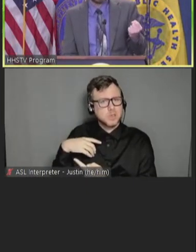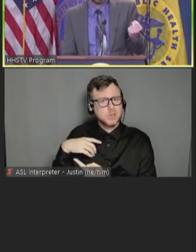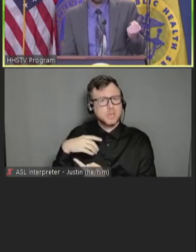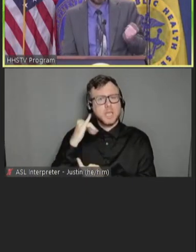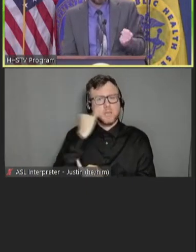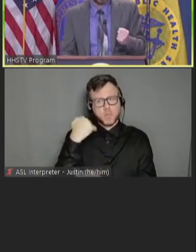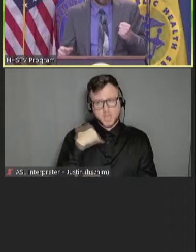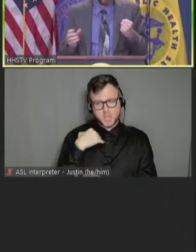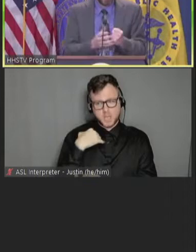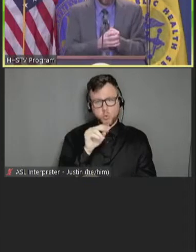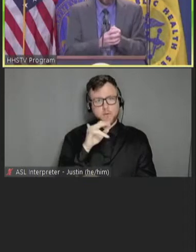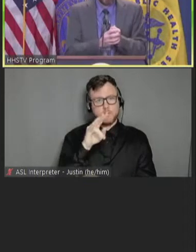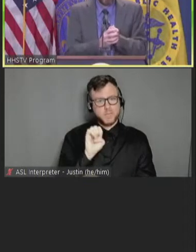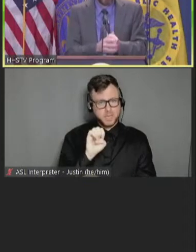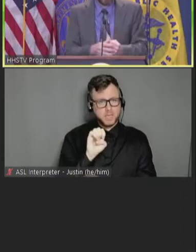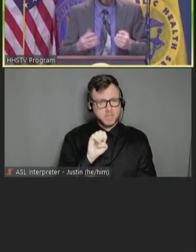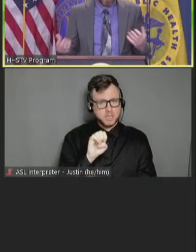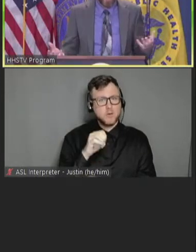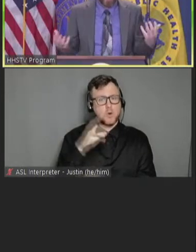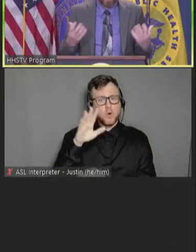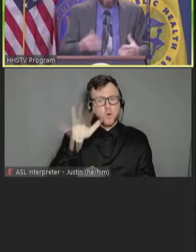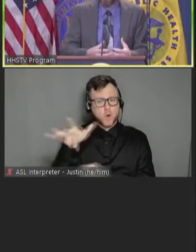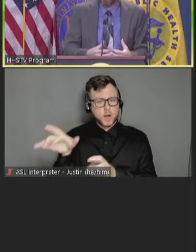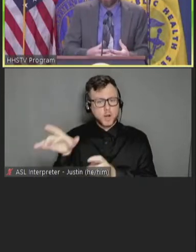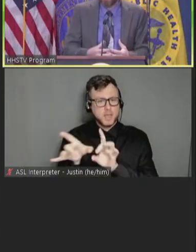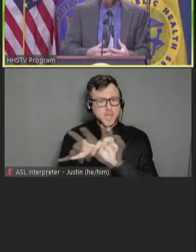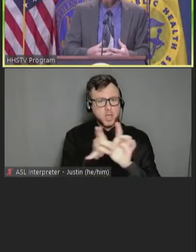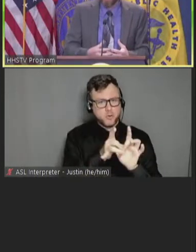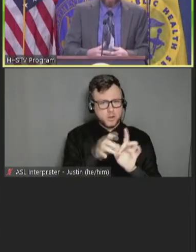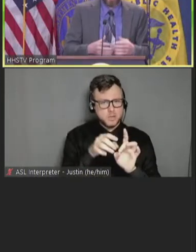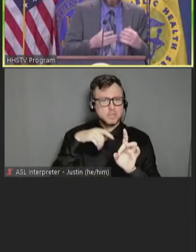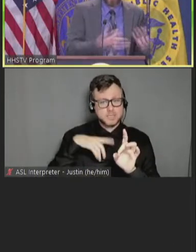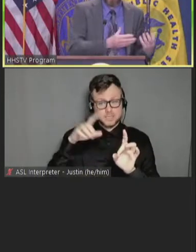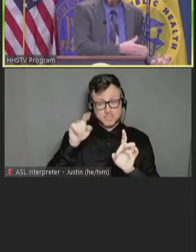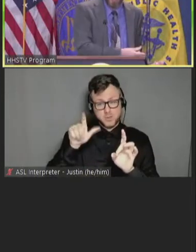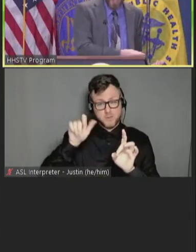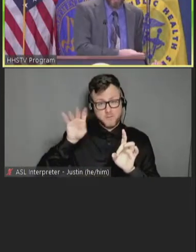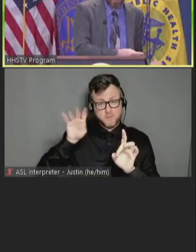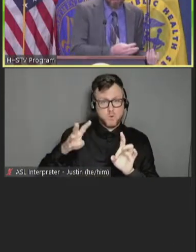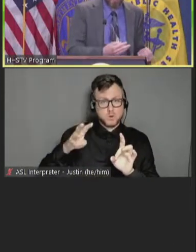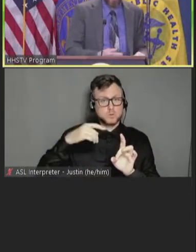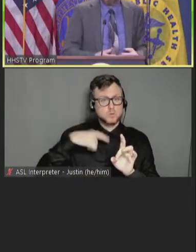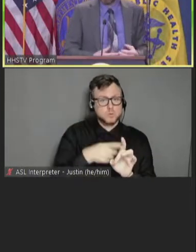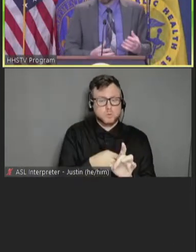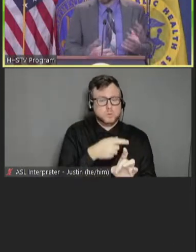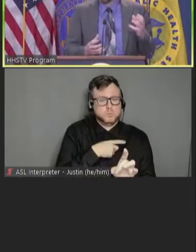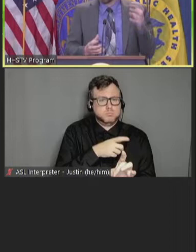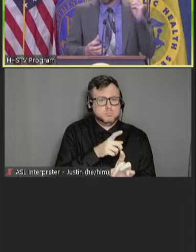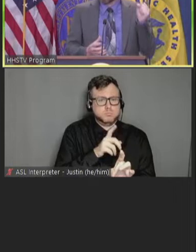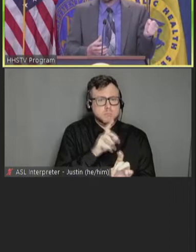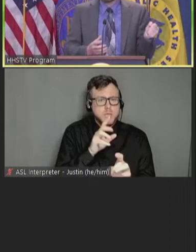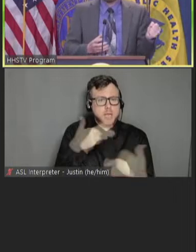hapten and had on a carrier and added a TLR4 agonist in a naive animal, that antigen would